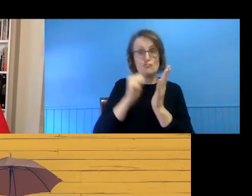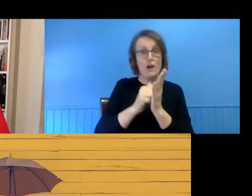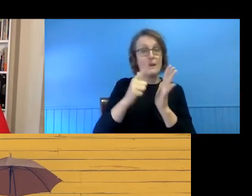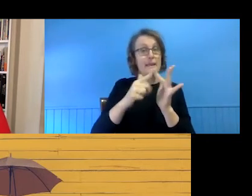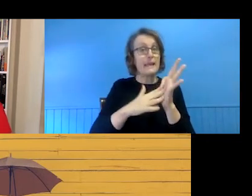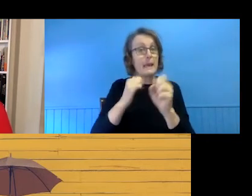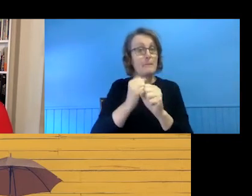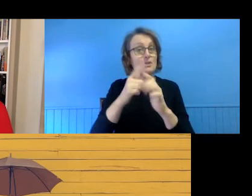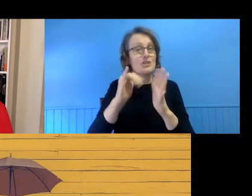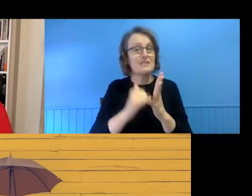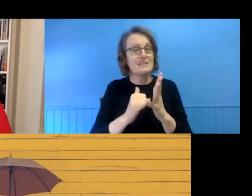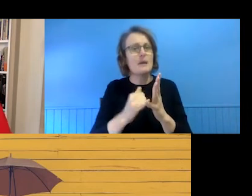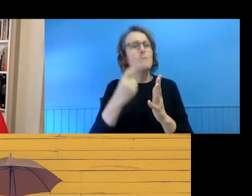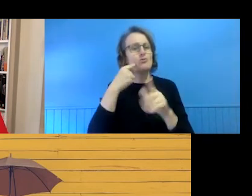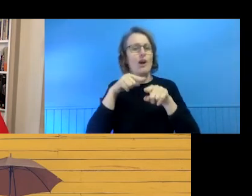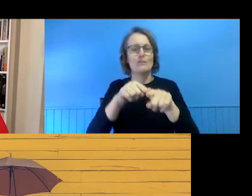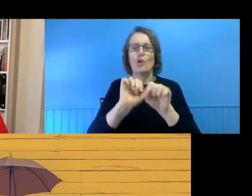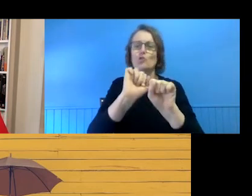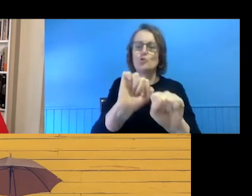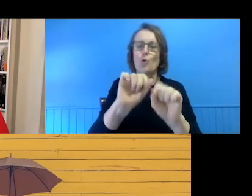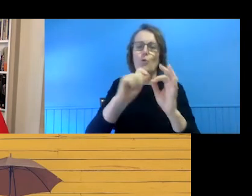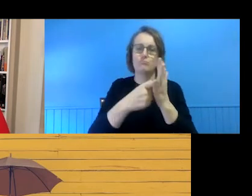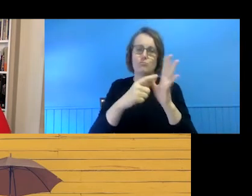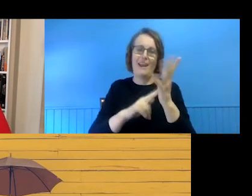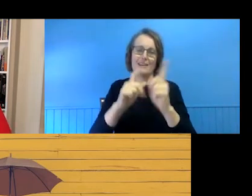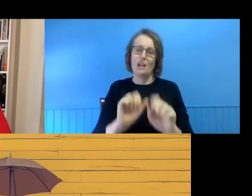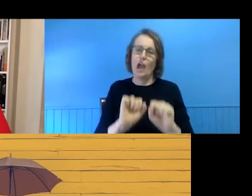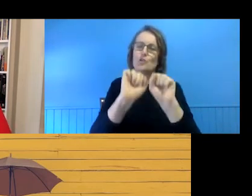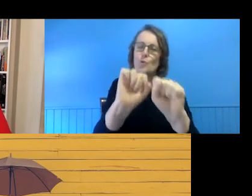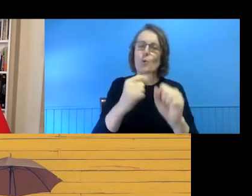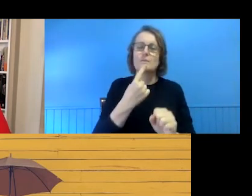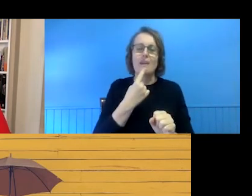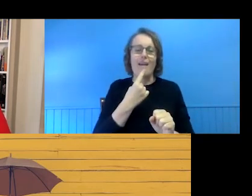try to keep it on brand for your own way of dealing with the world. If